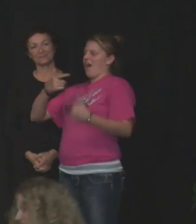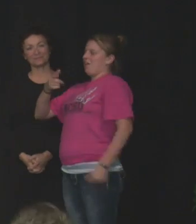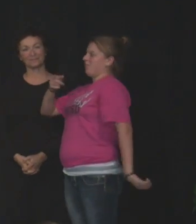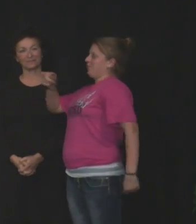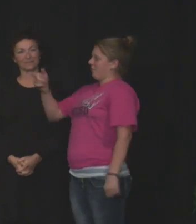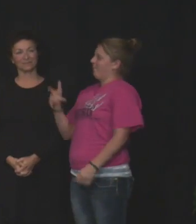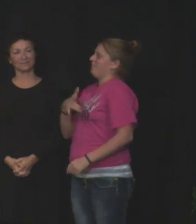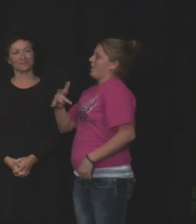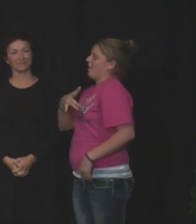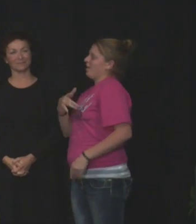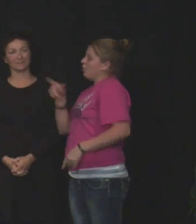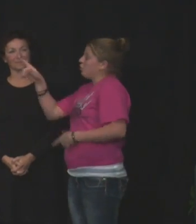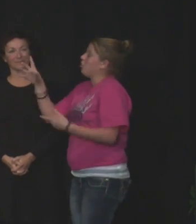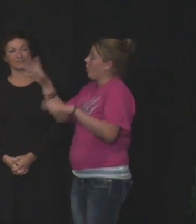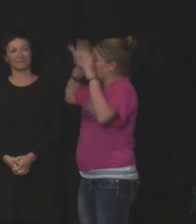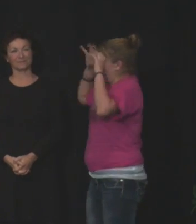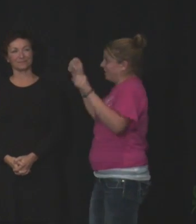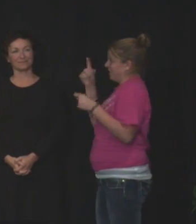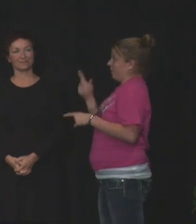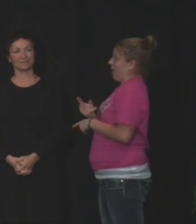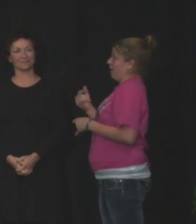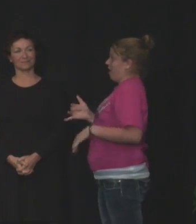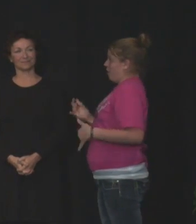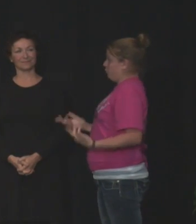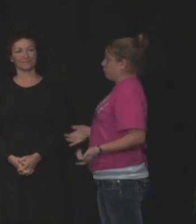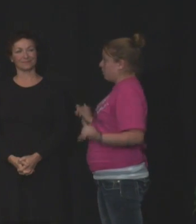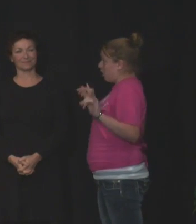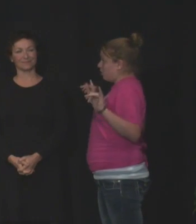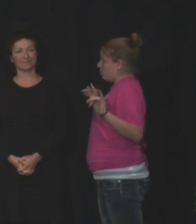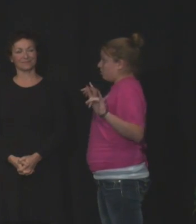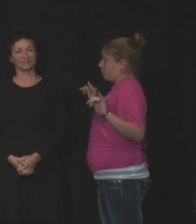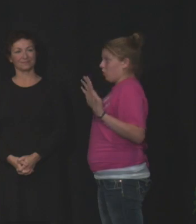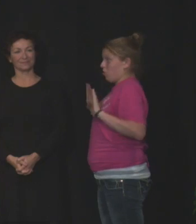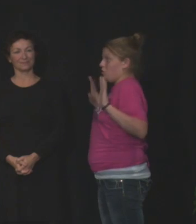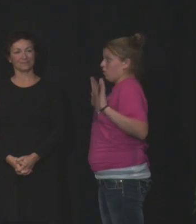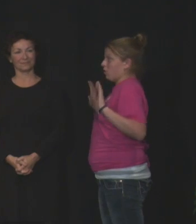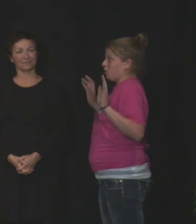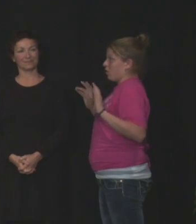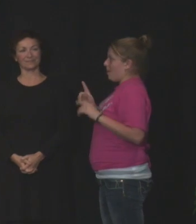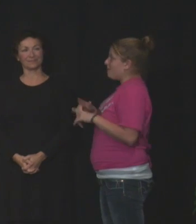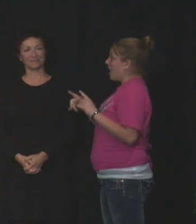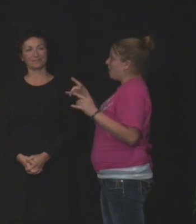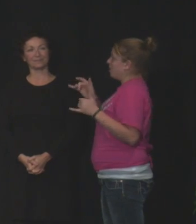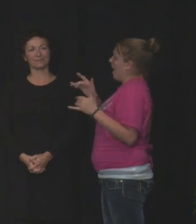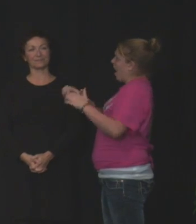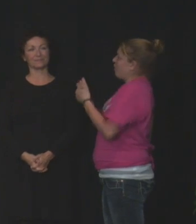Audience female: